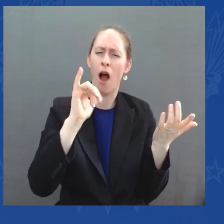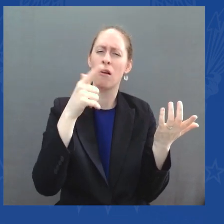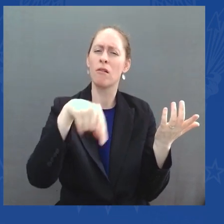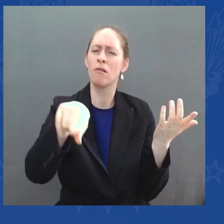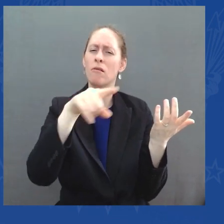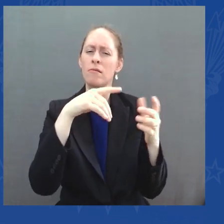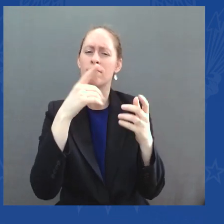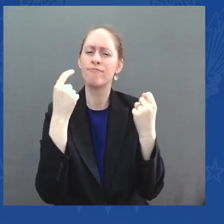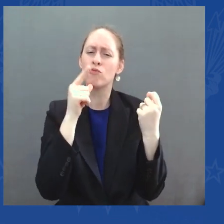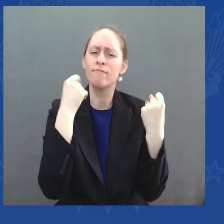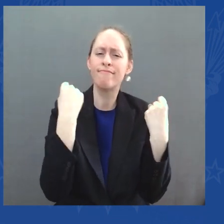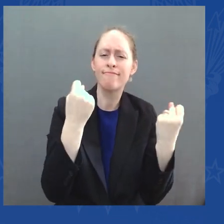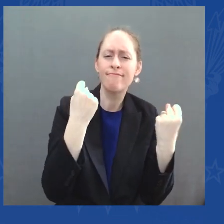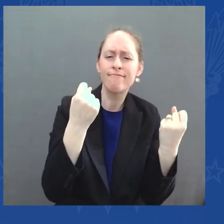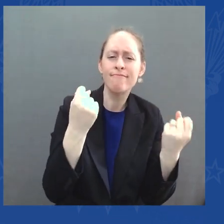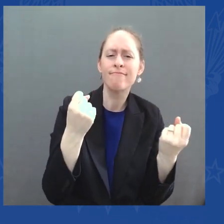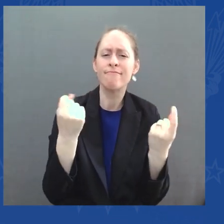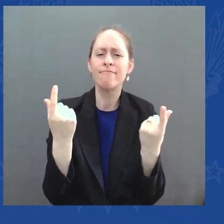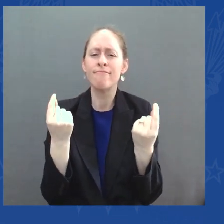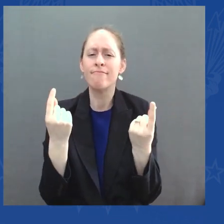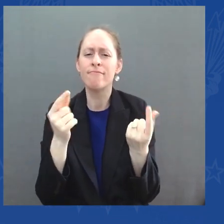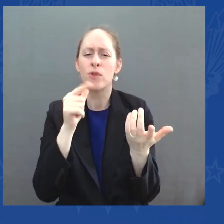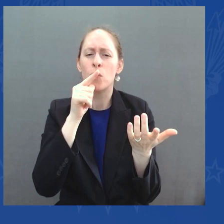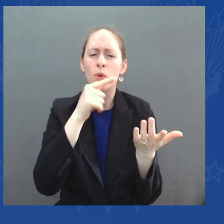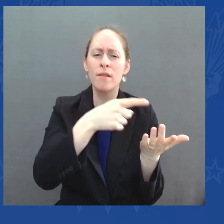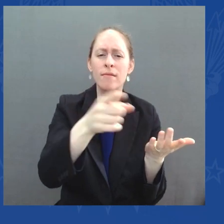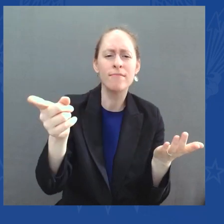So please give it up to our next speaker, Maria Rodriguez.